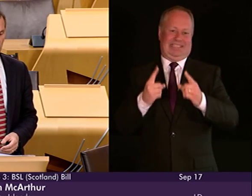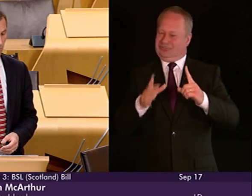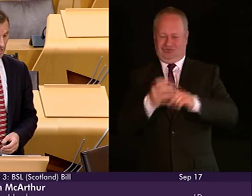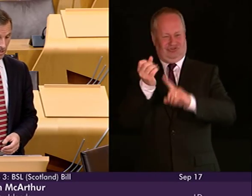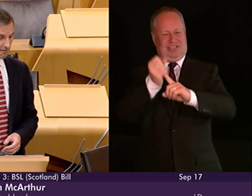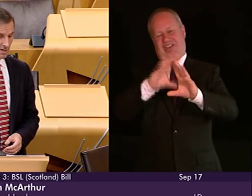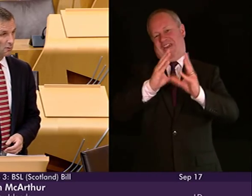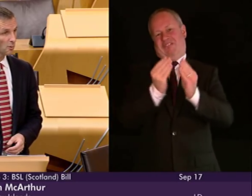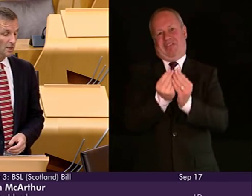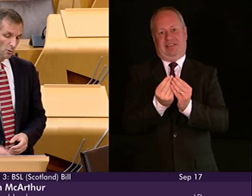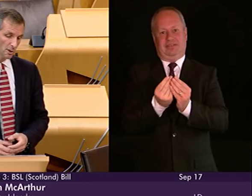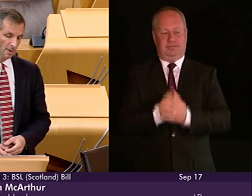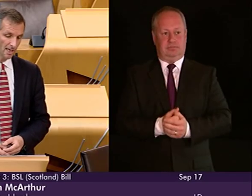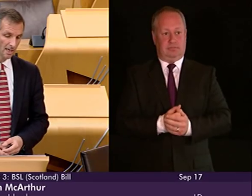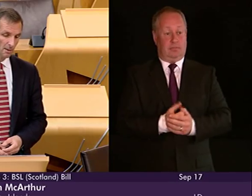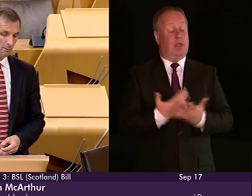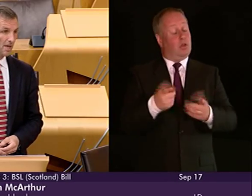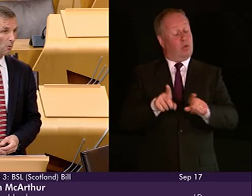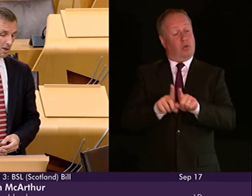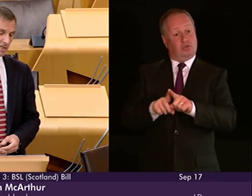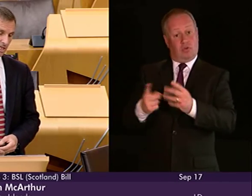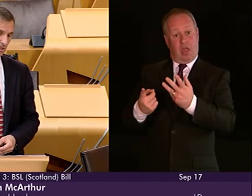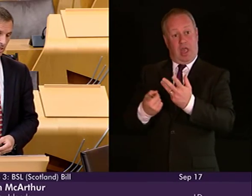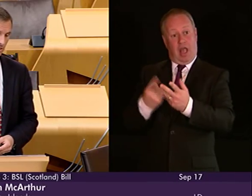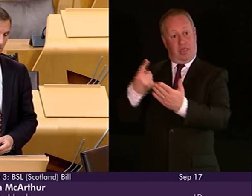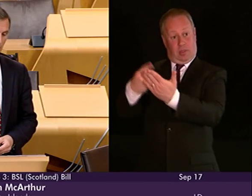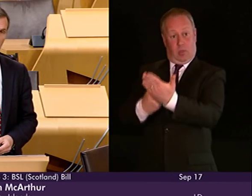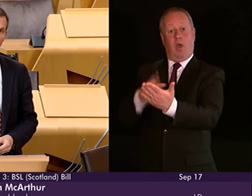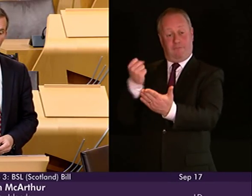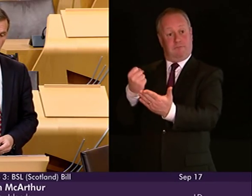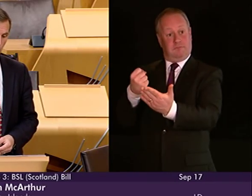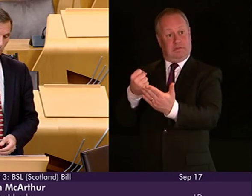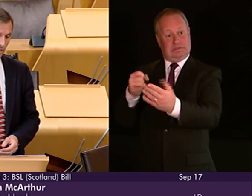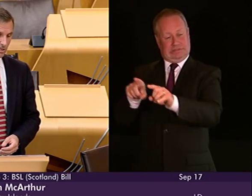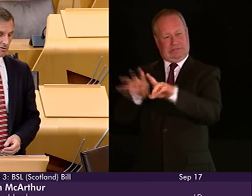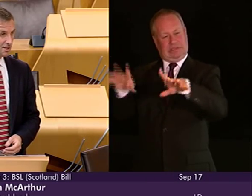are already covered elsewhere, notably by equality legislation. I think that we were right to